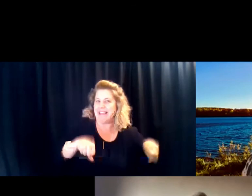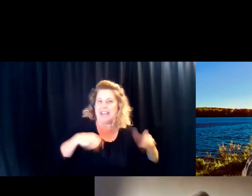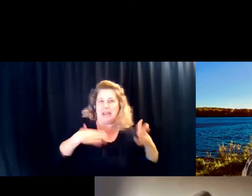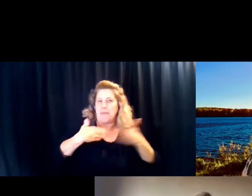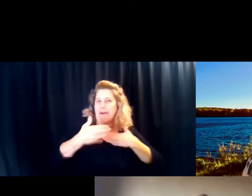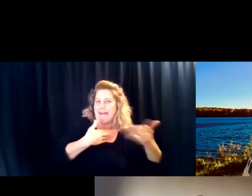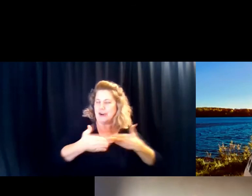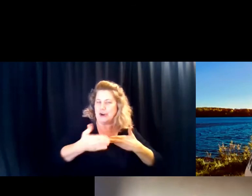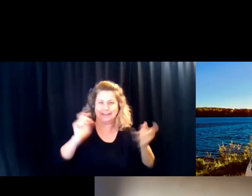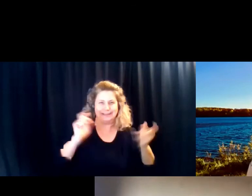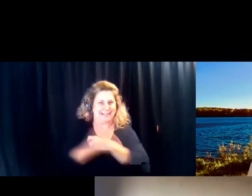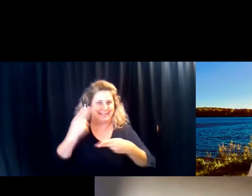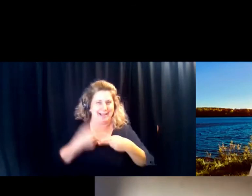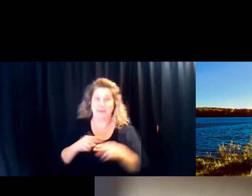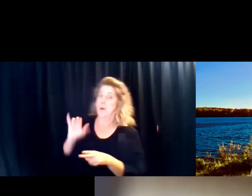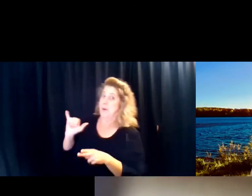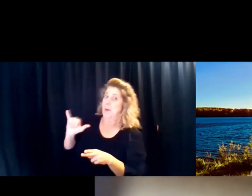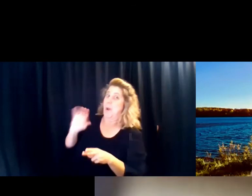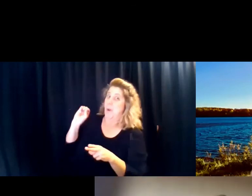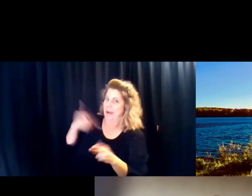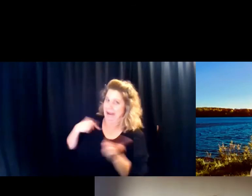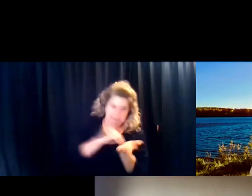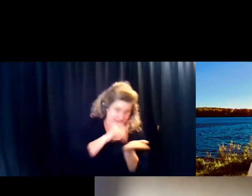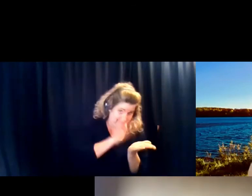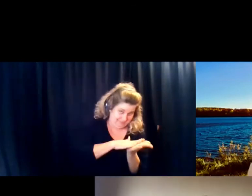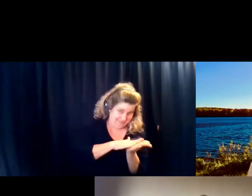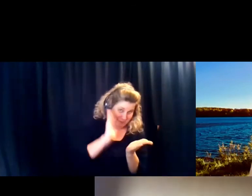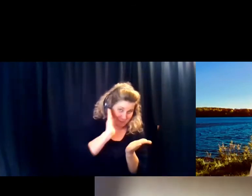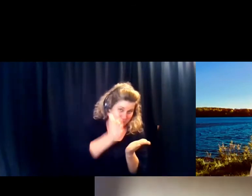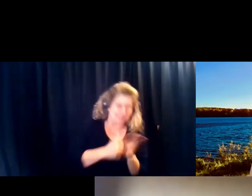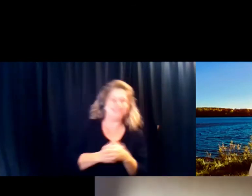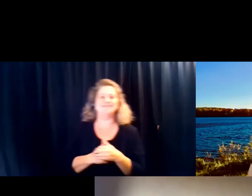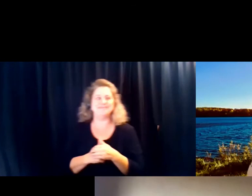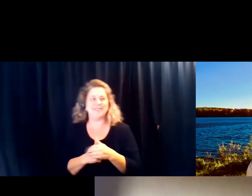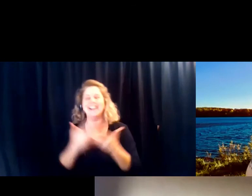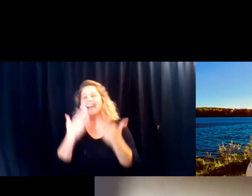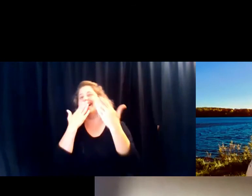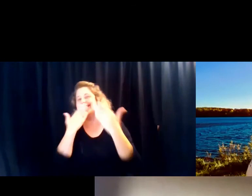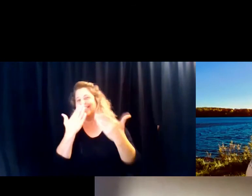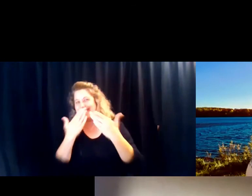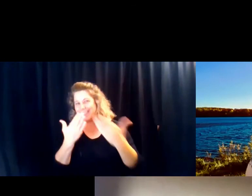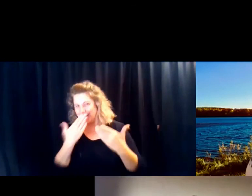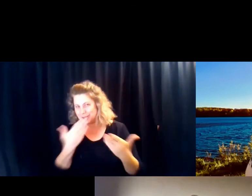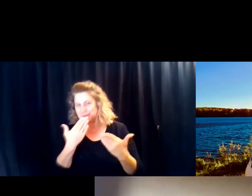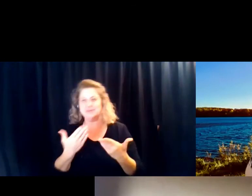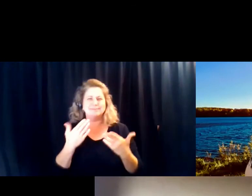Judith Heumann: Advertising on and on. So we really need, I think, to look at supporting groups like youth leadership forums around the country.